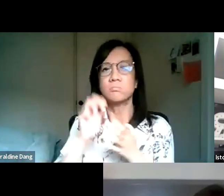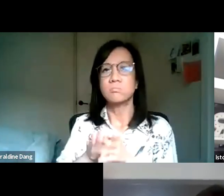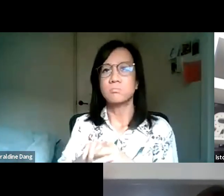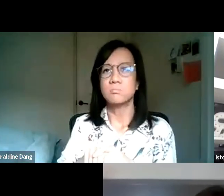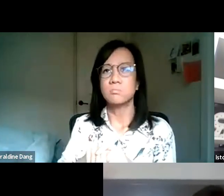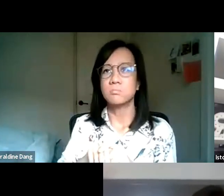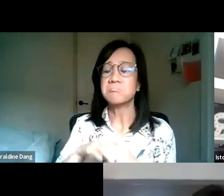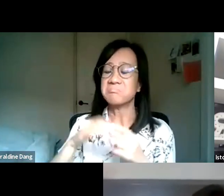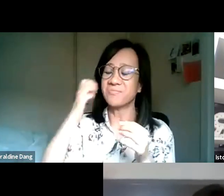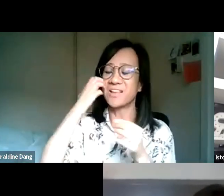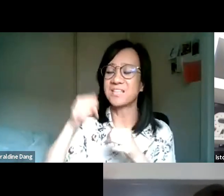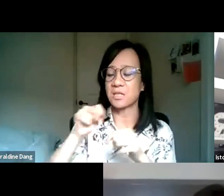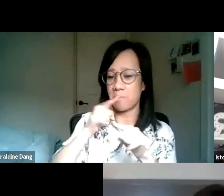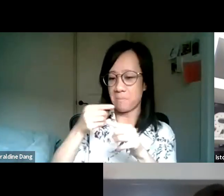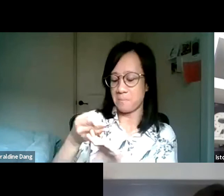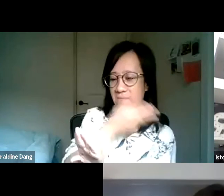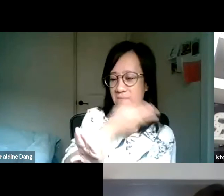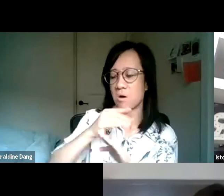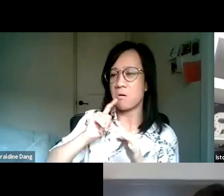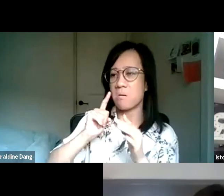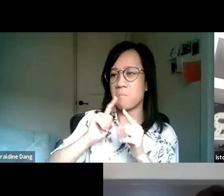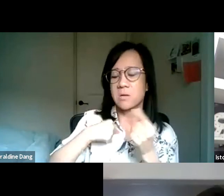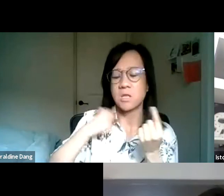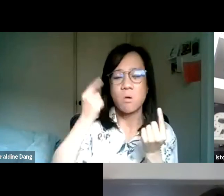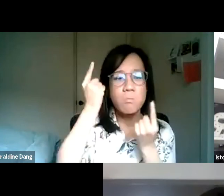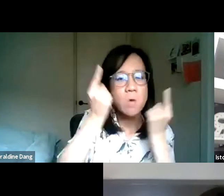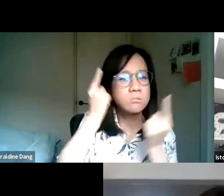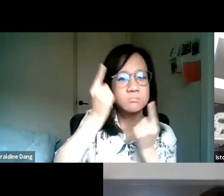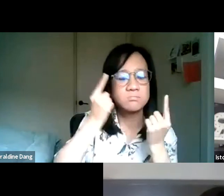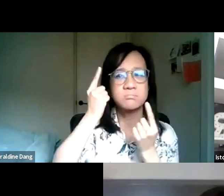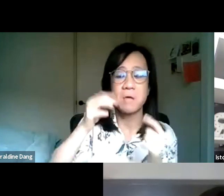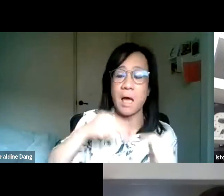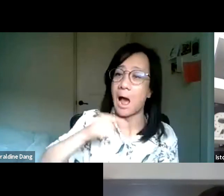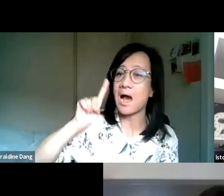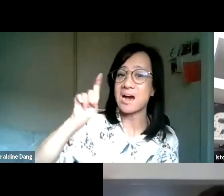an American Sign Language signer.